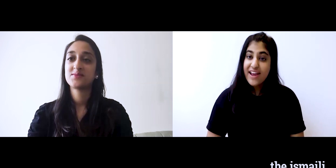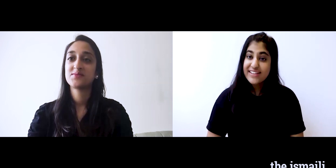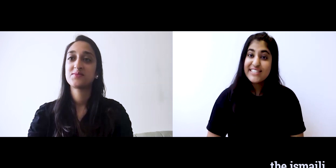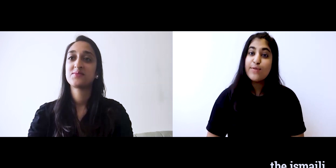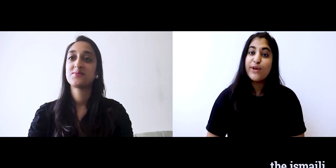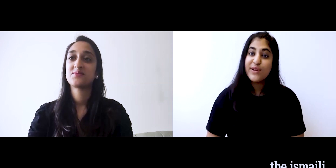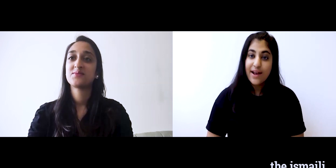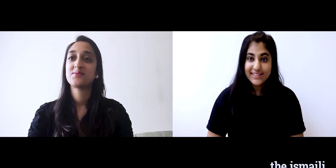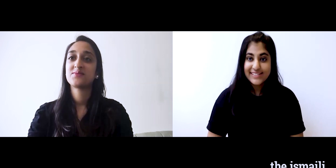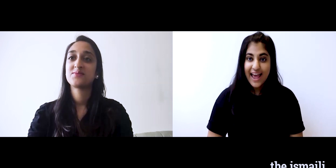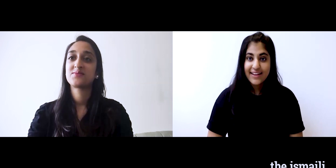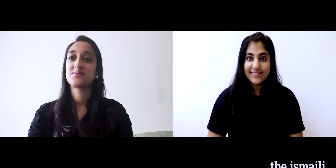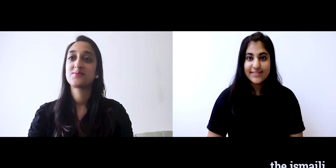Try and see what you can understand.